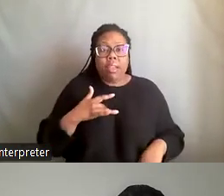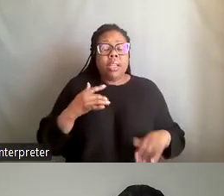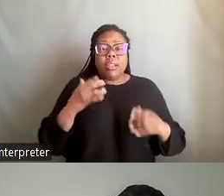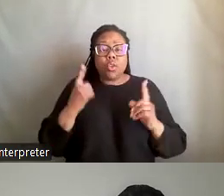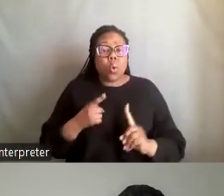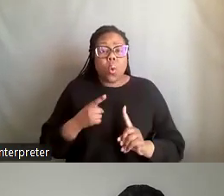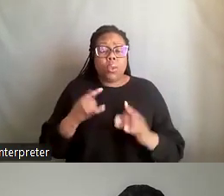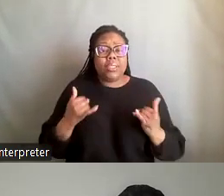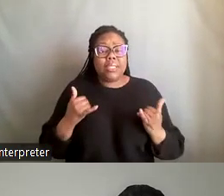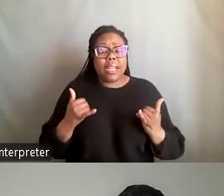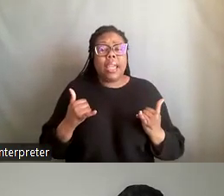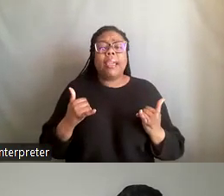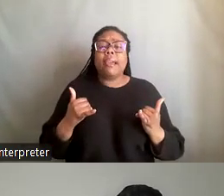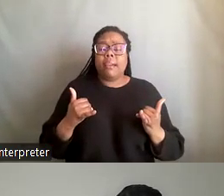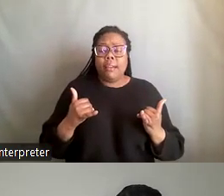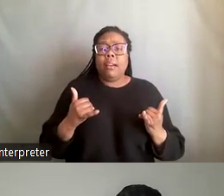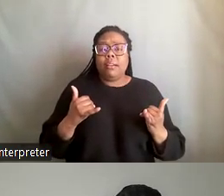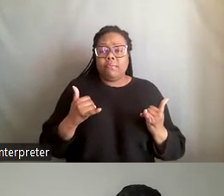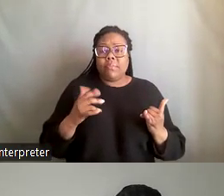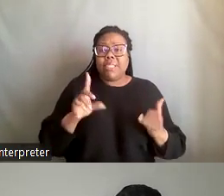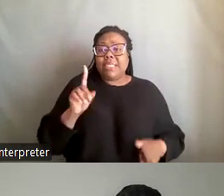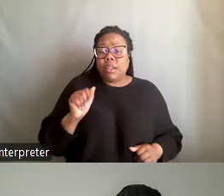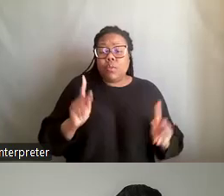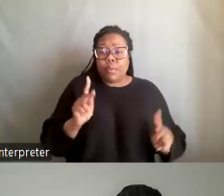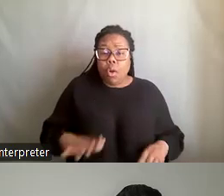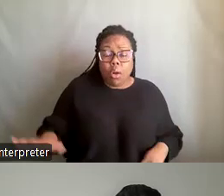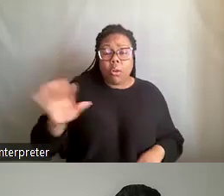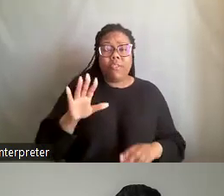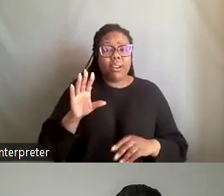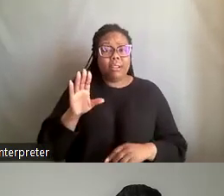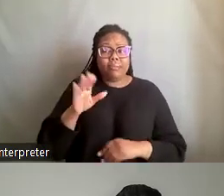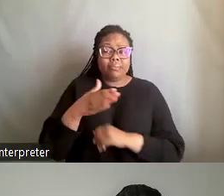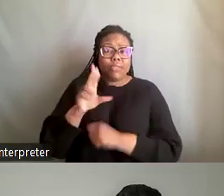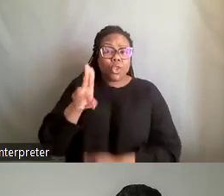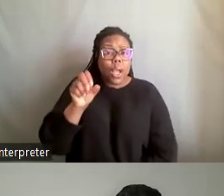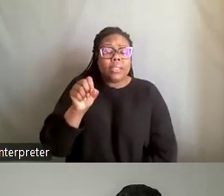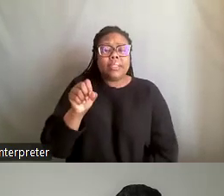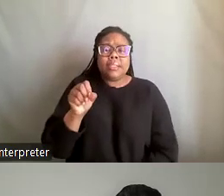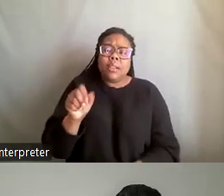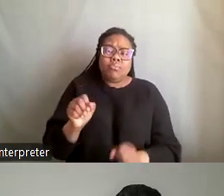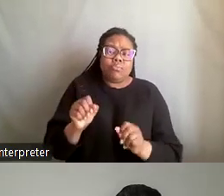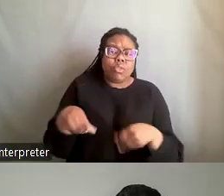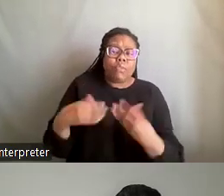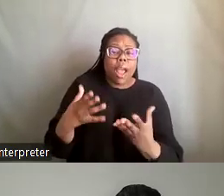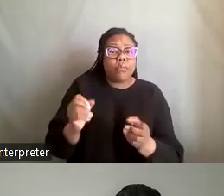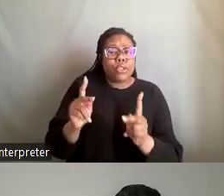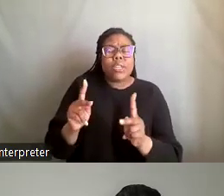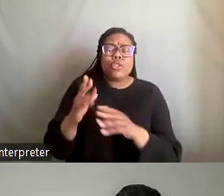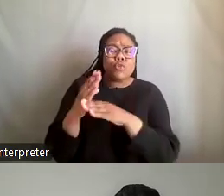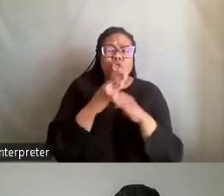So the idea is we're hoping today can offer a way for disabled people all over the country to share a little bit